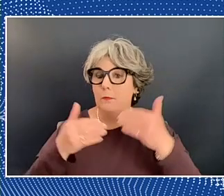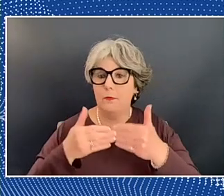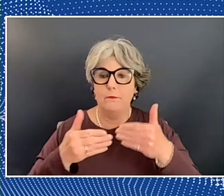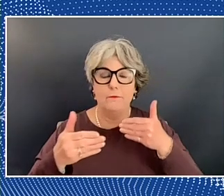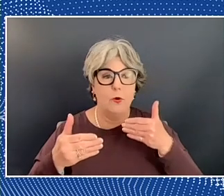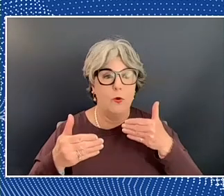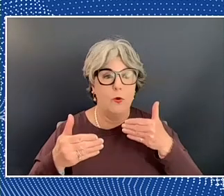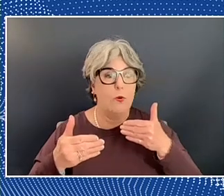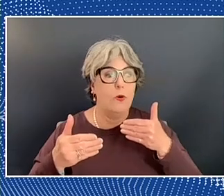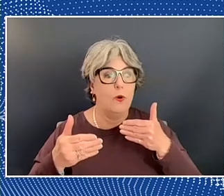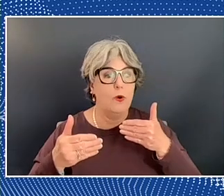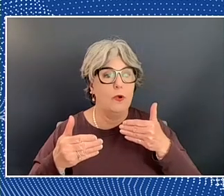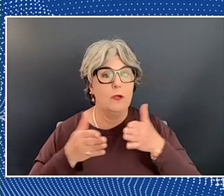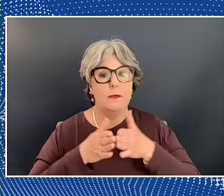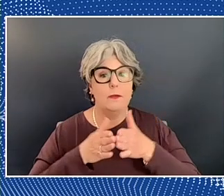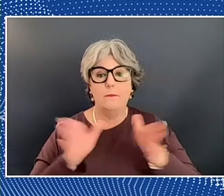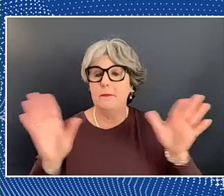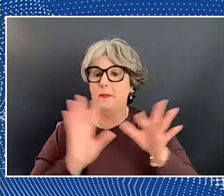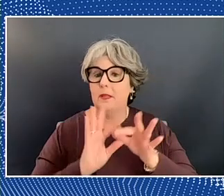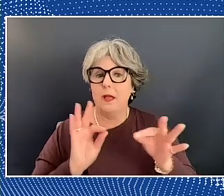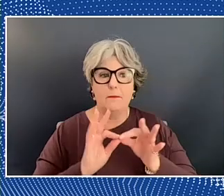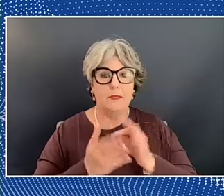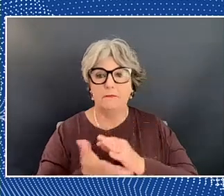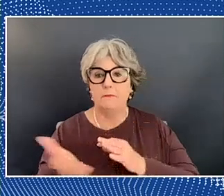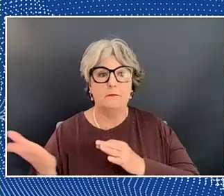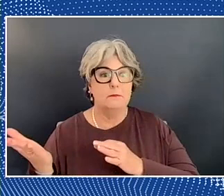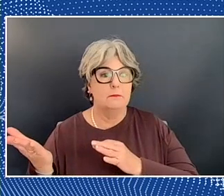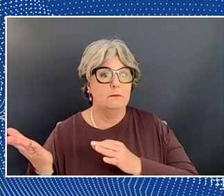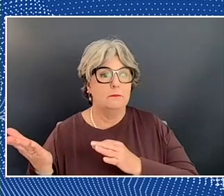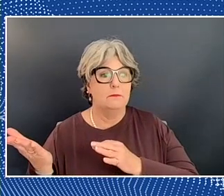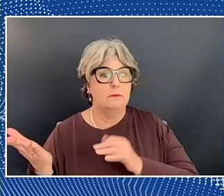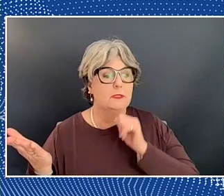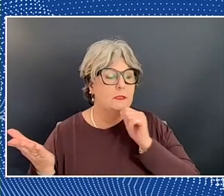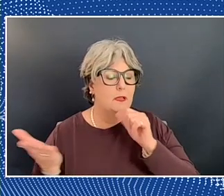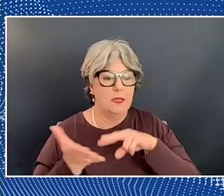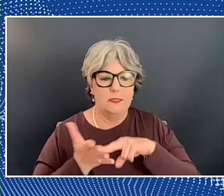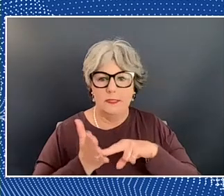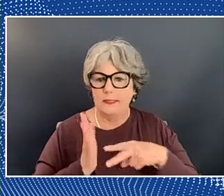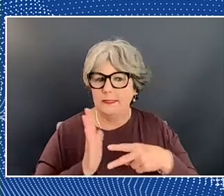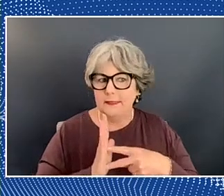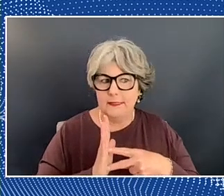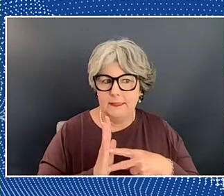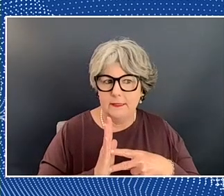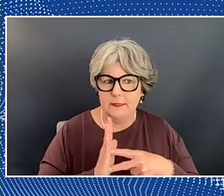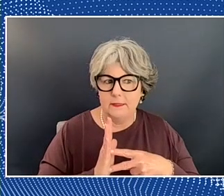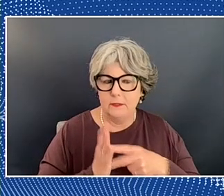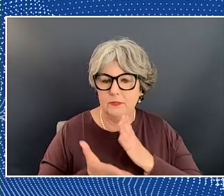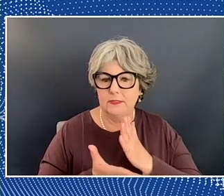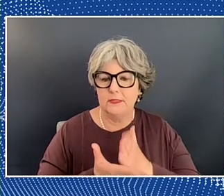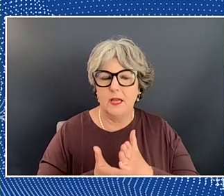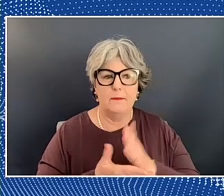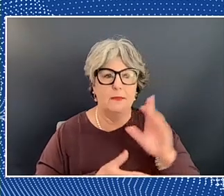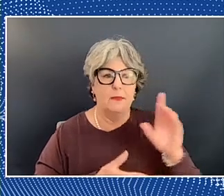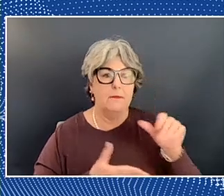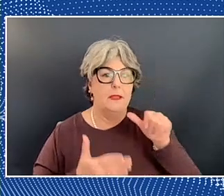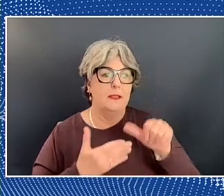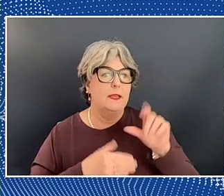comment if I could have- and this is not intended to stop conversation about D, but I didn't want to lose this moment.